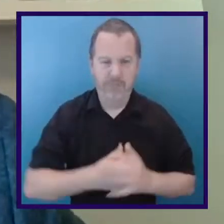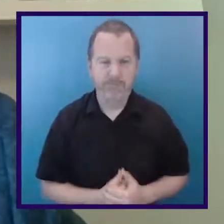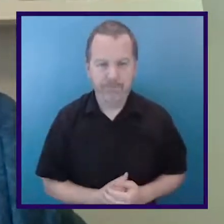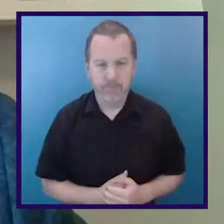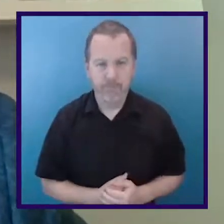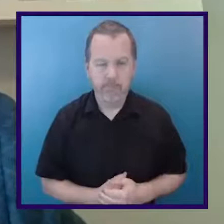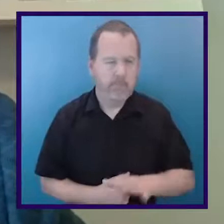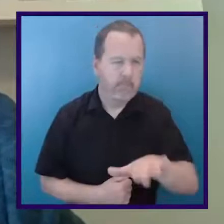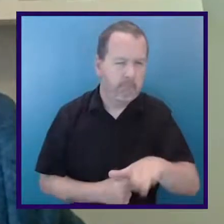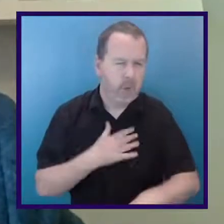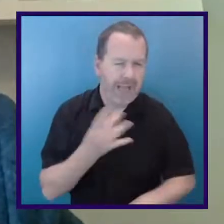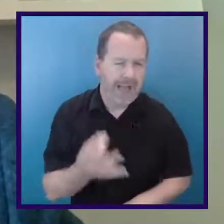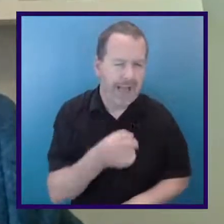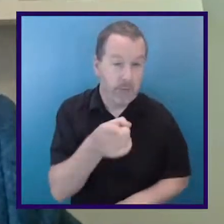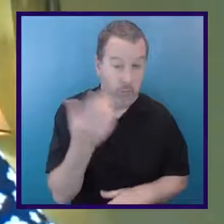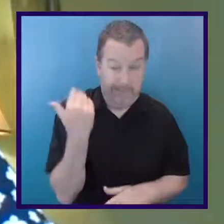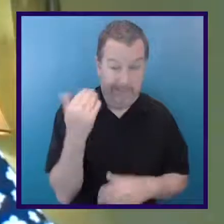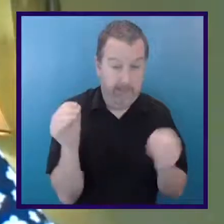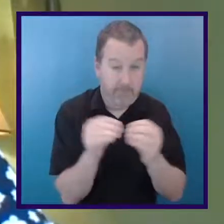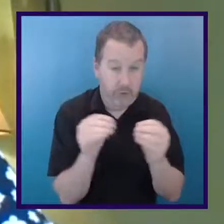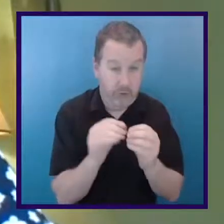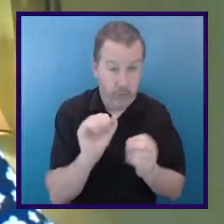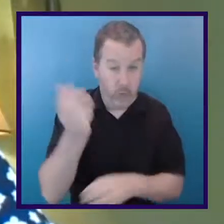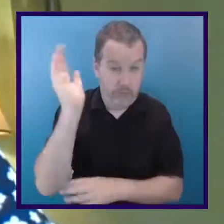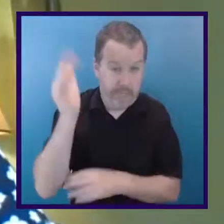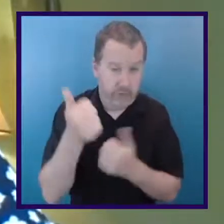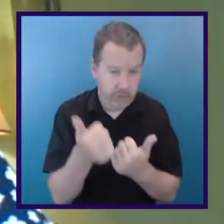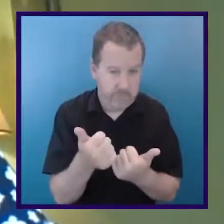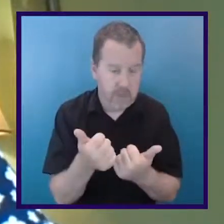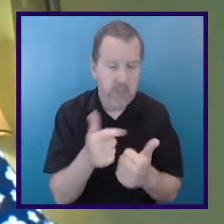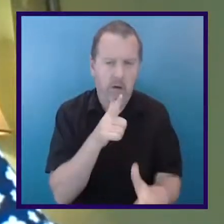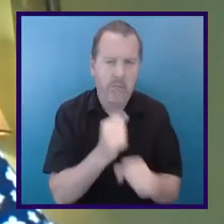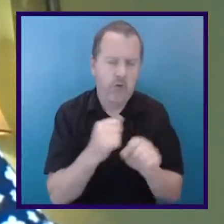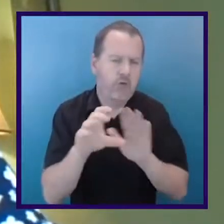And can I ask you in just since you've raised the question and you raised it in your presentation